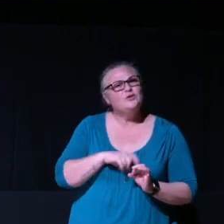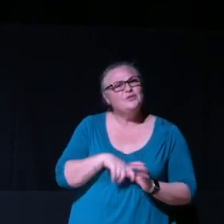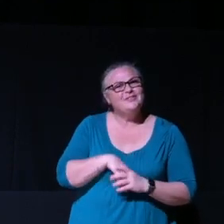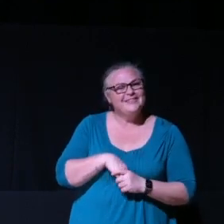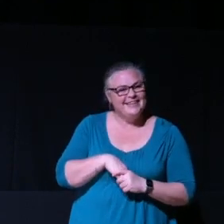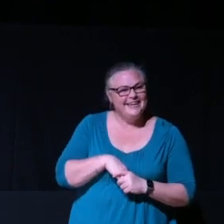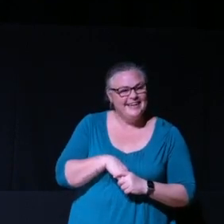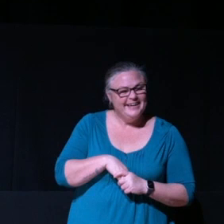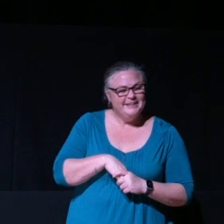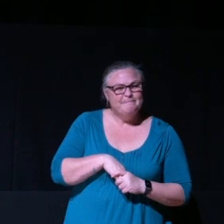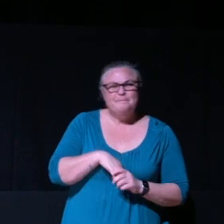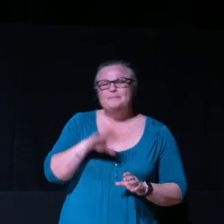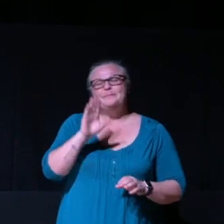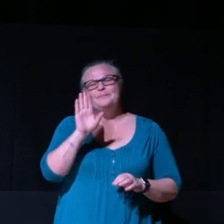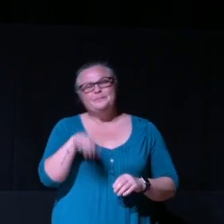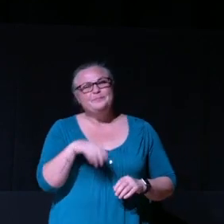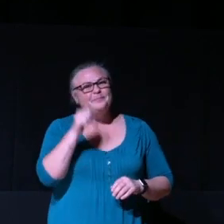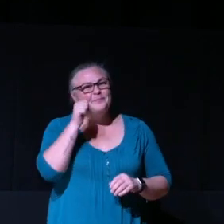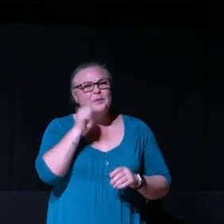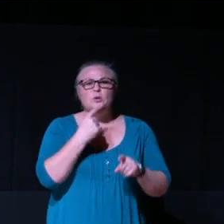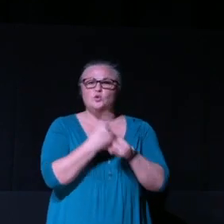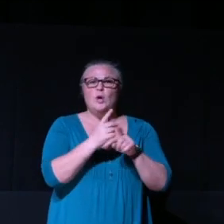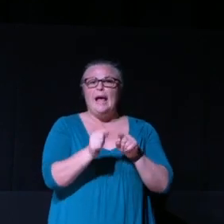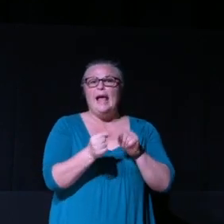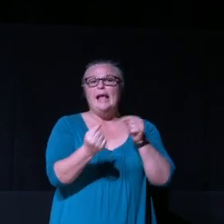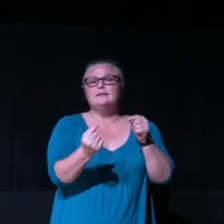just talking about that, you know, anti you were that you were anti cancel culture because